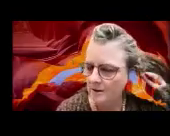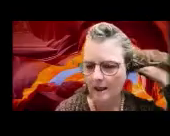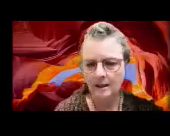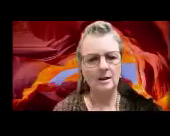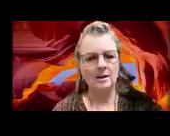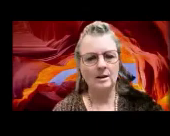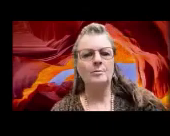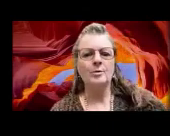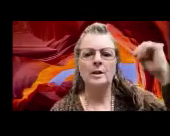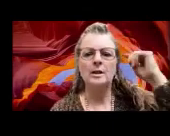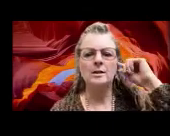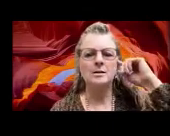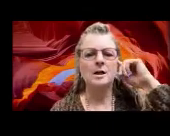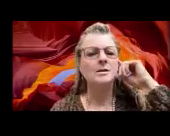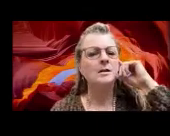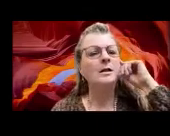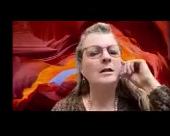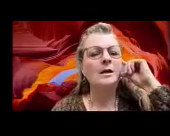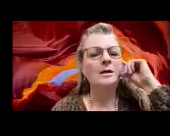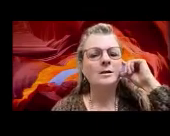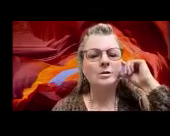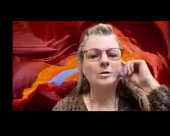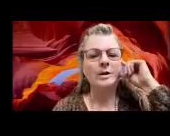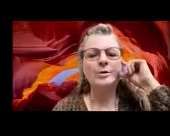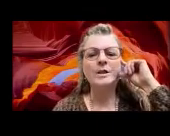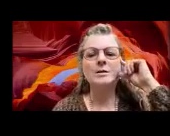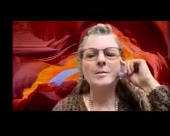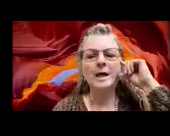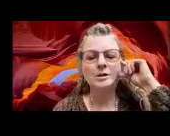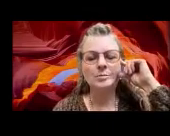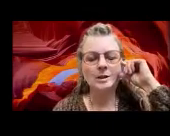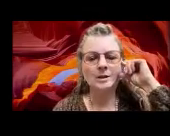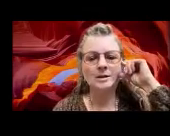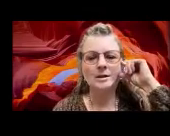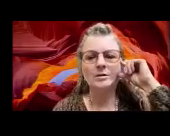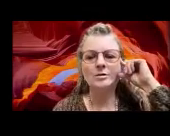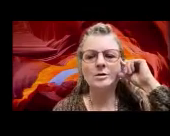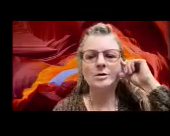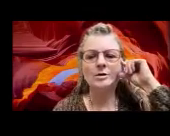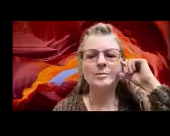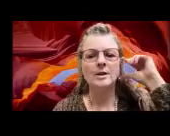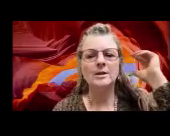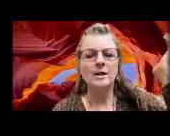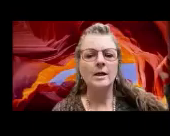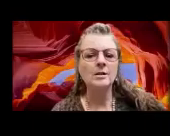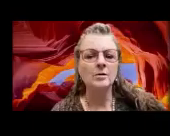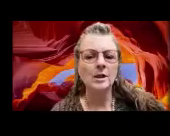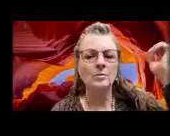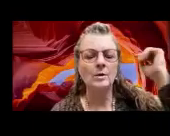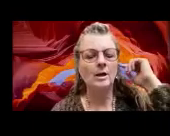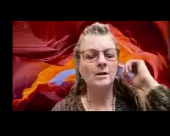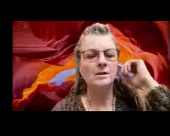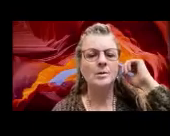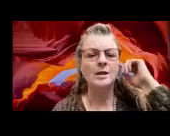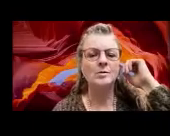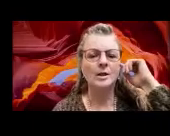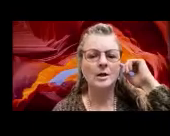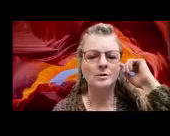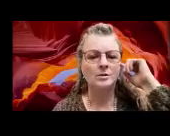psychically pretty exhausting to impression management is another term that's not associated with autism, but that's what we all